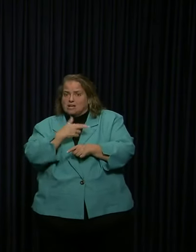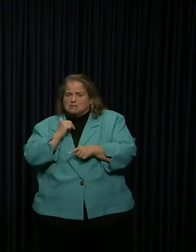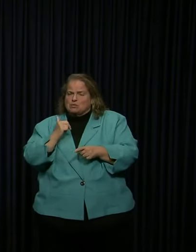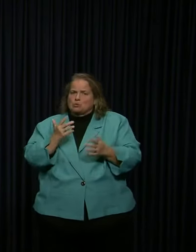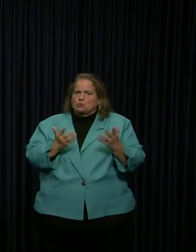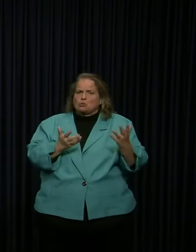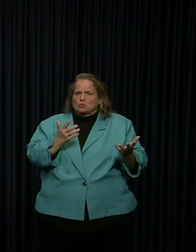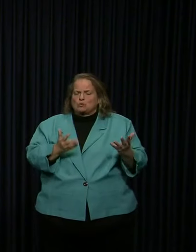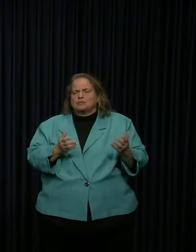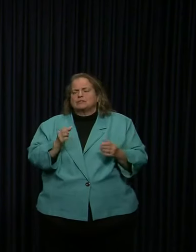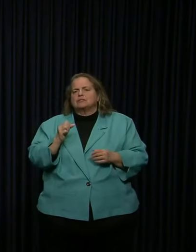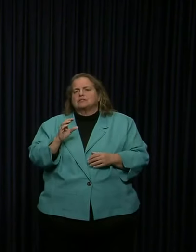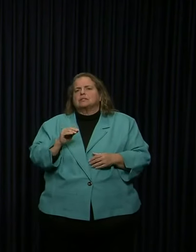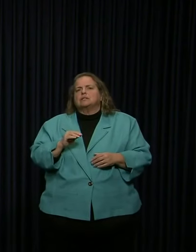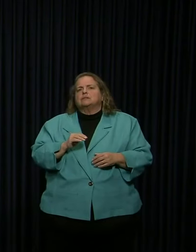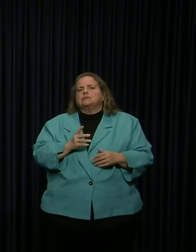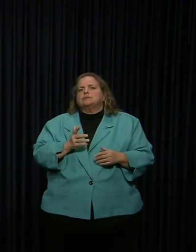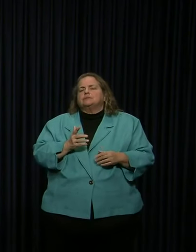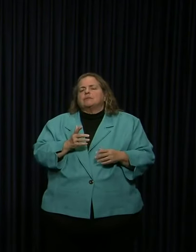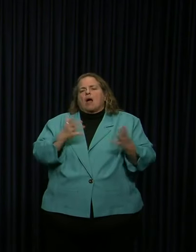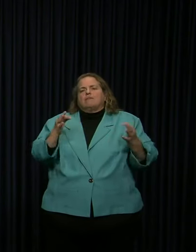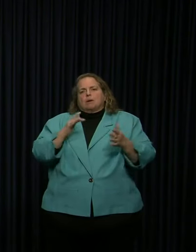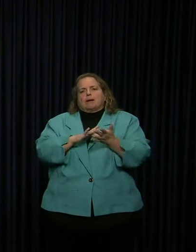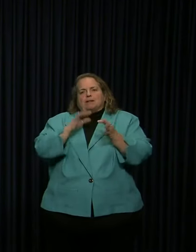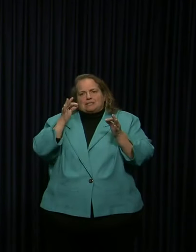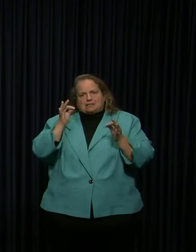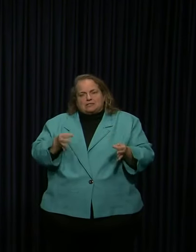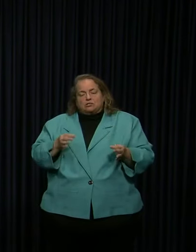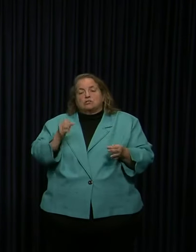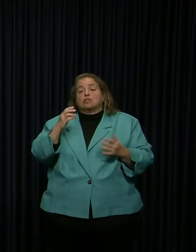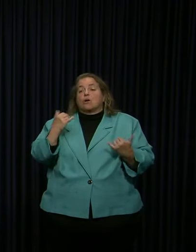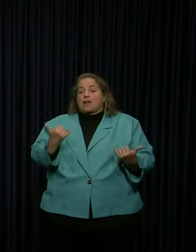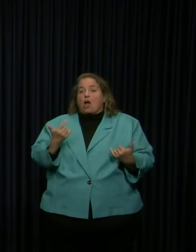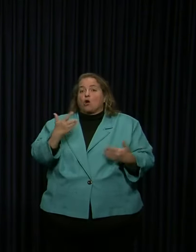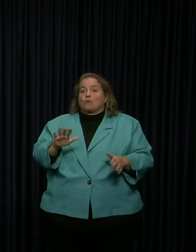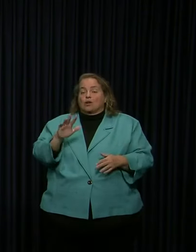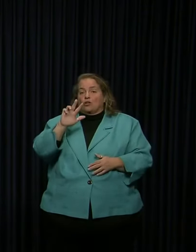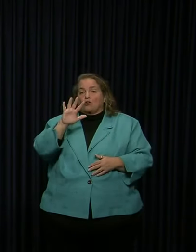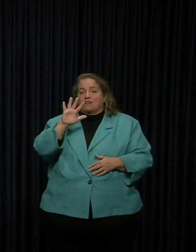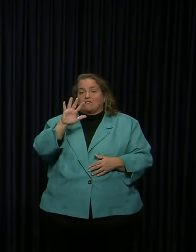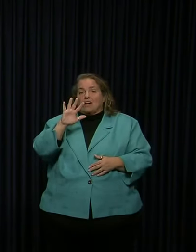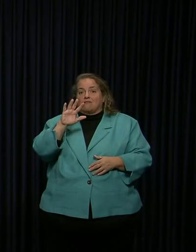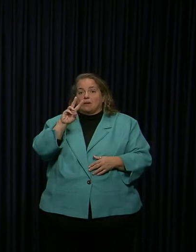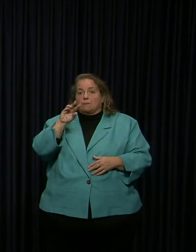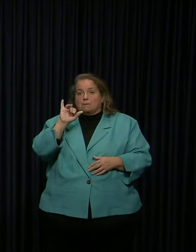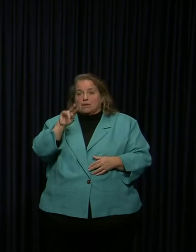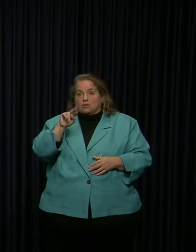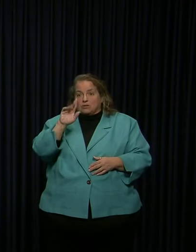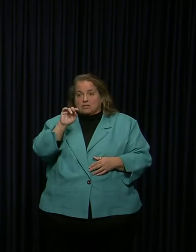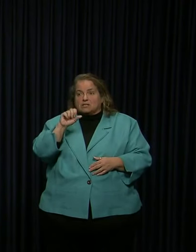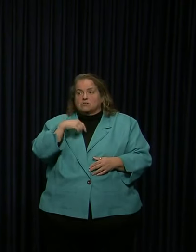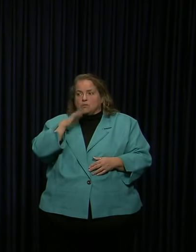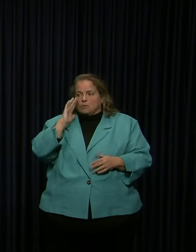QUESTION THE MASS GATHERINGS, SPECIFICALLY THE CHURCHES. WOULD YOU HAVE STATE POLICE TO